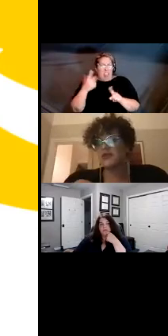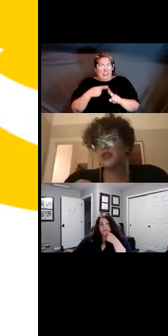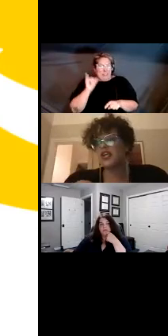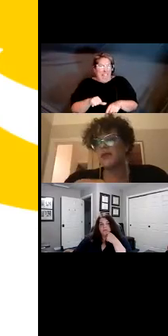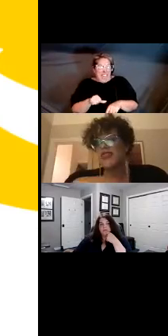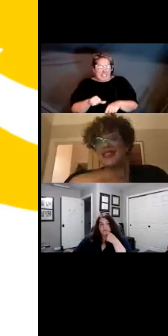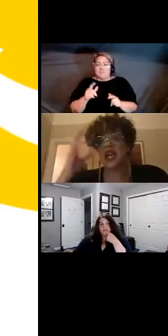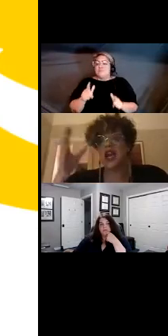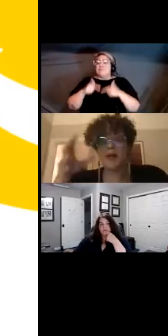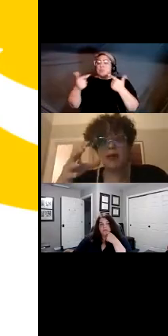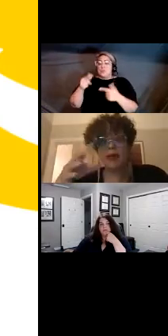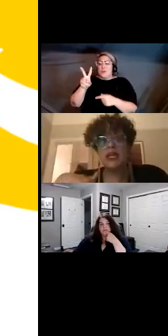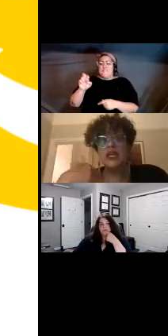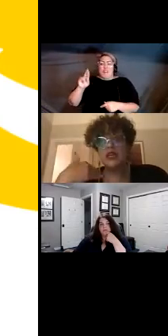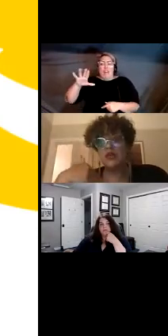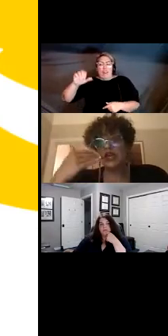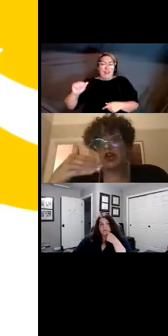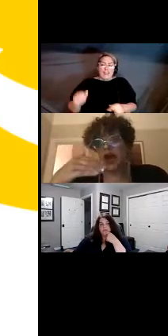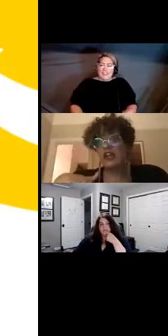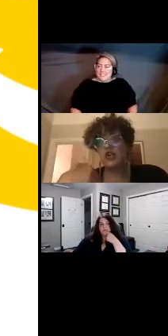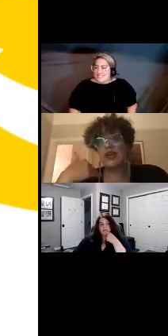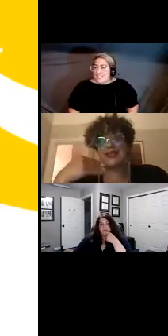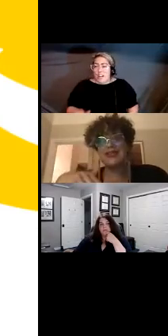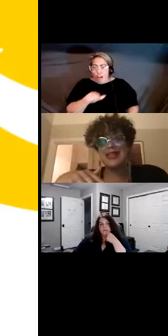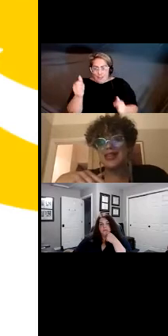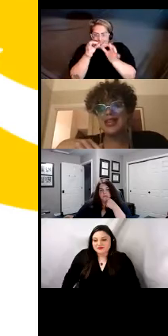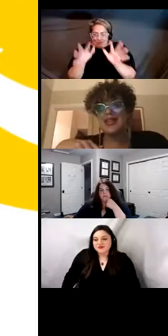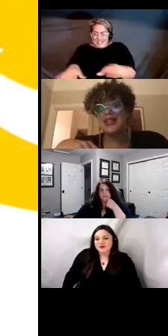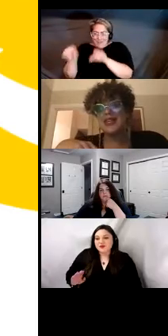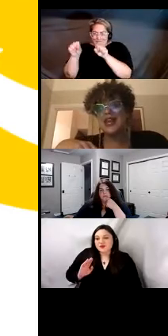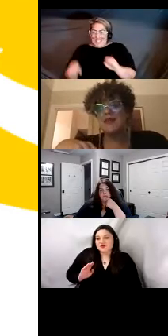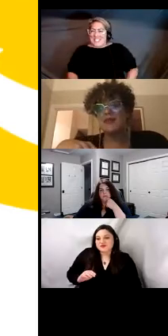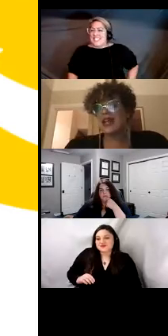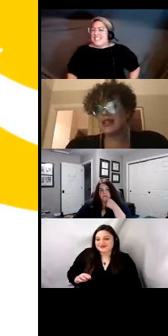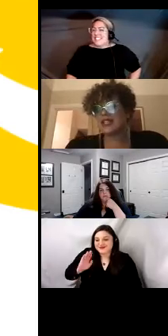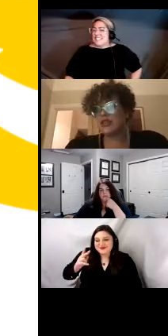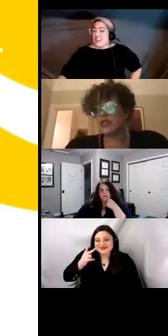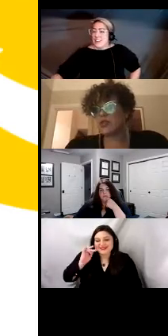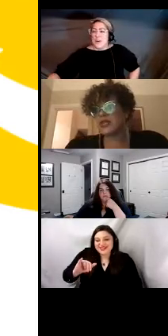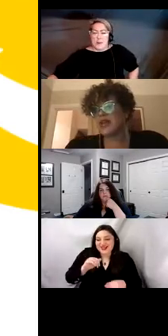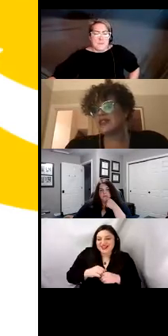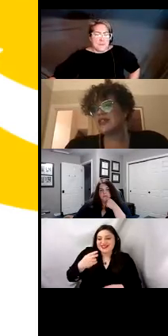That will come up in the hero Act. You will see it in the guidelines that you need to present -- sorry -- in